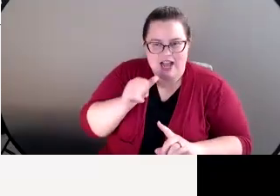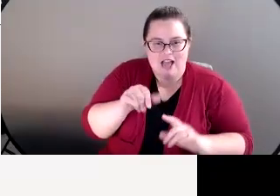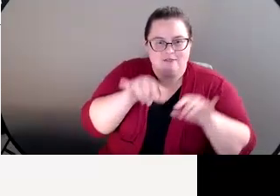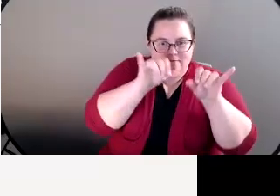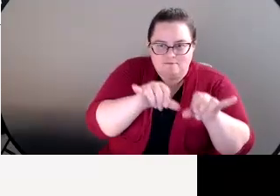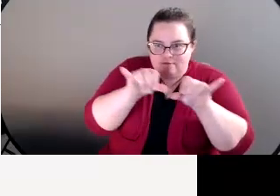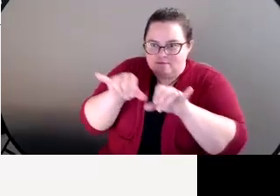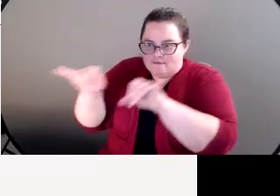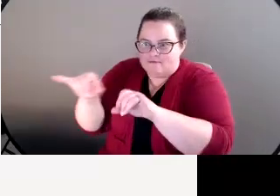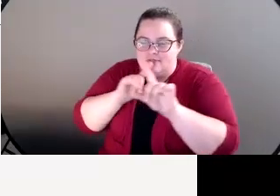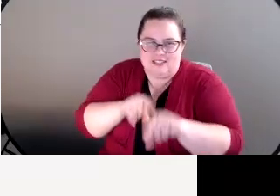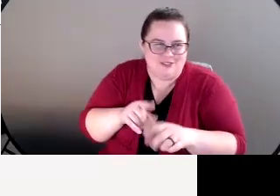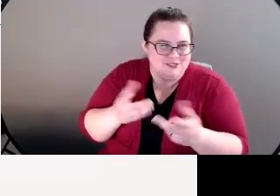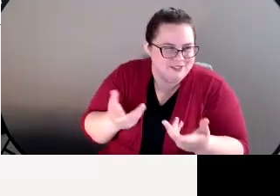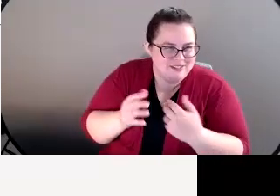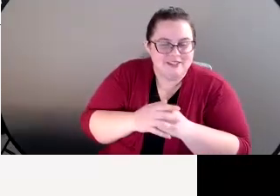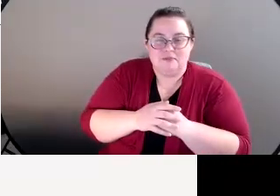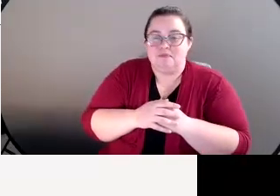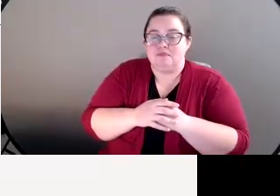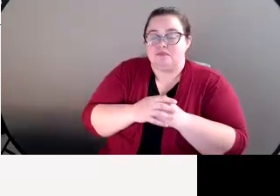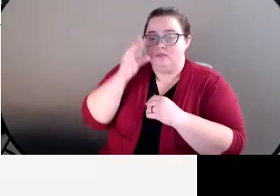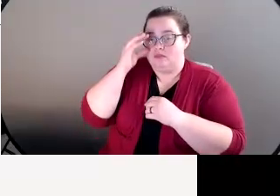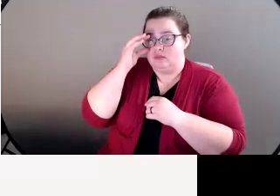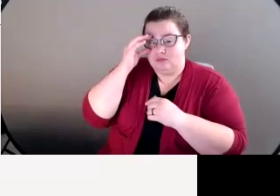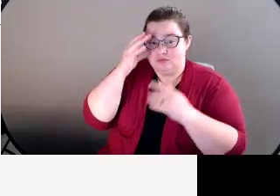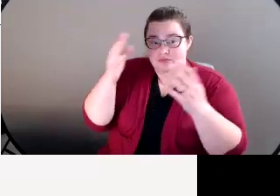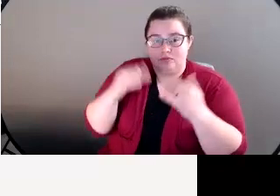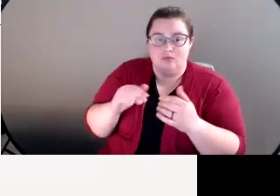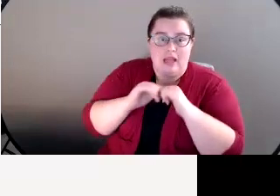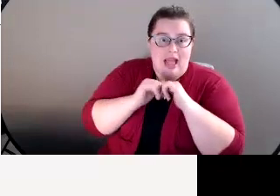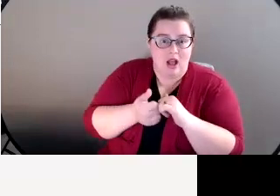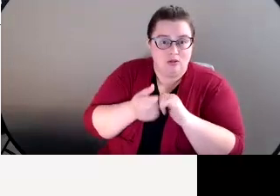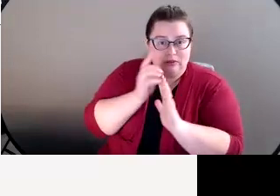How can we design our assignments so it can't be completed by a bot?